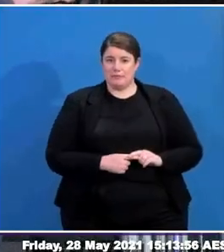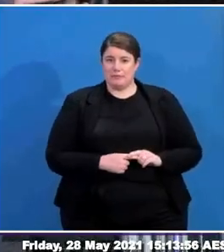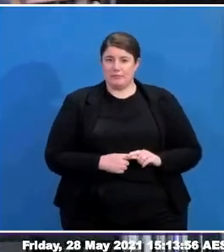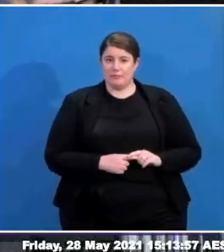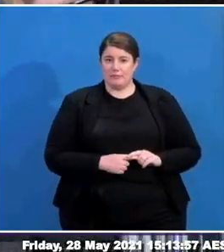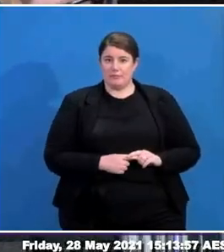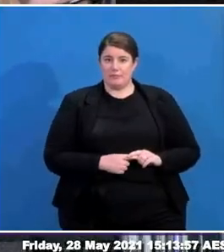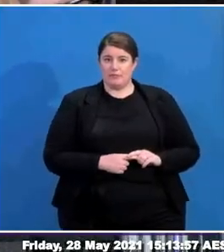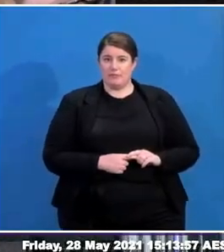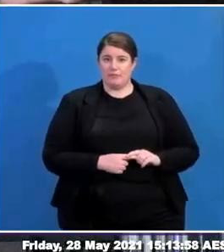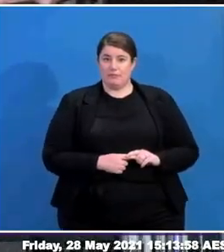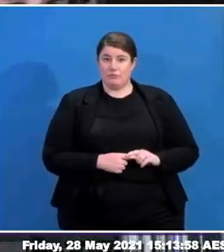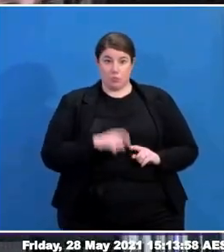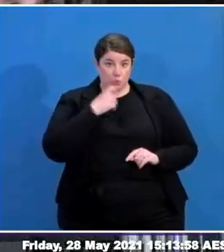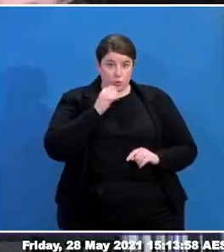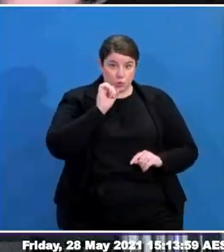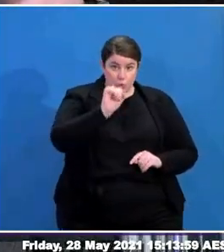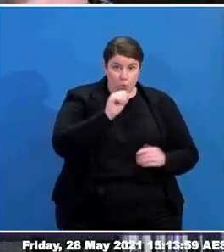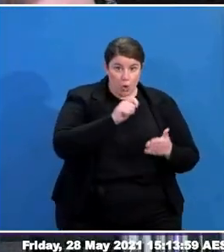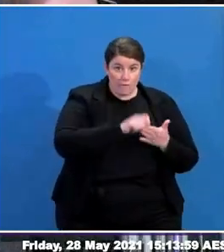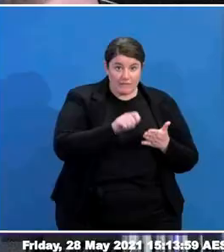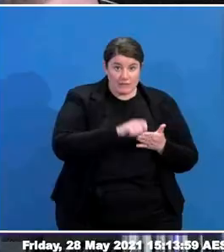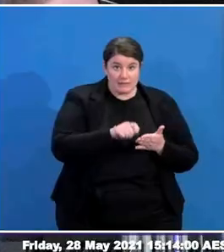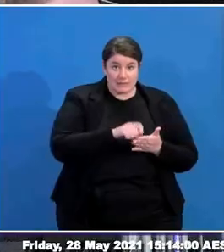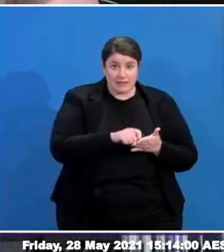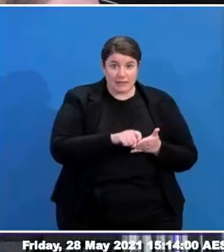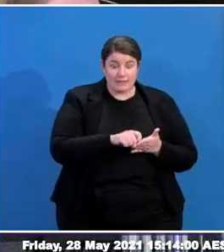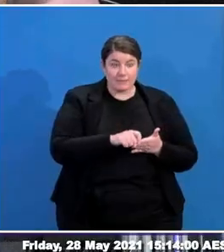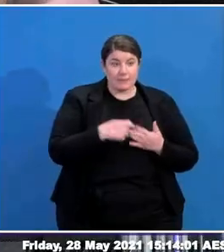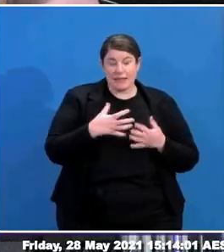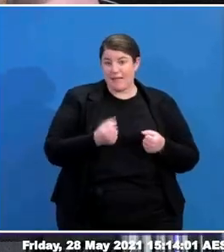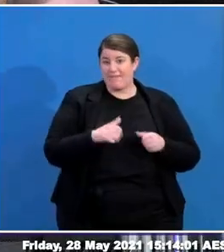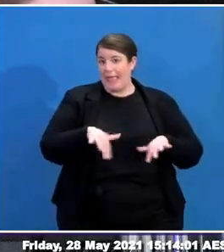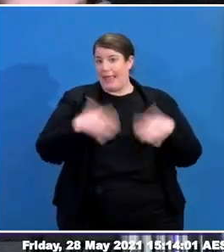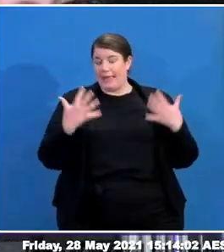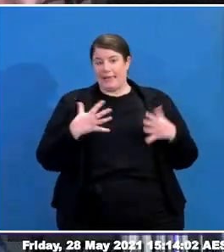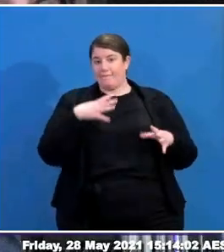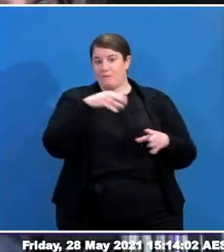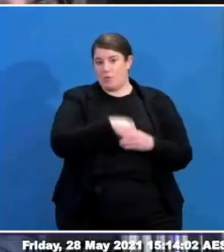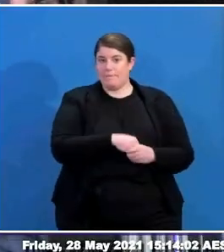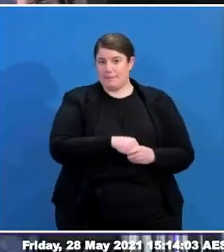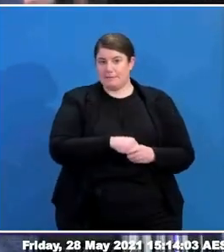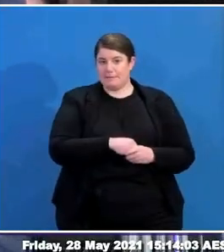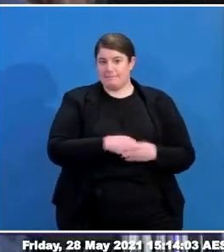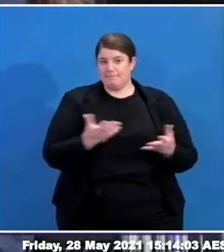Would your office have any involvement, assume that notice was